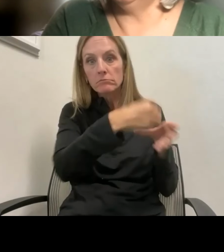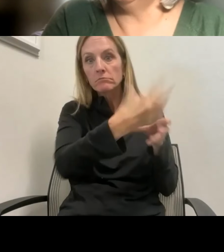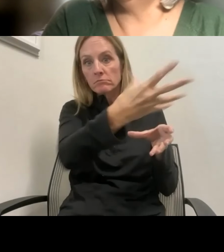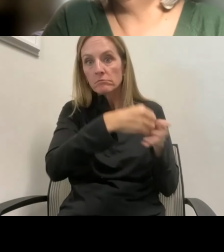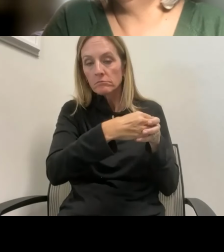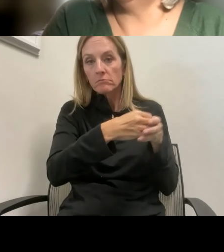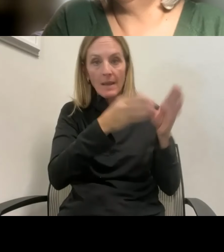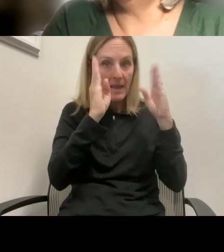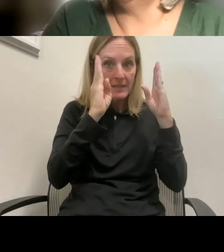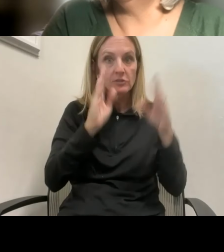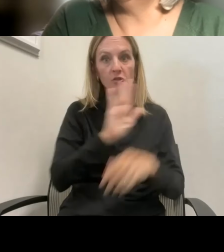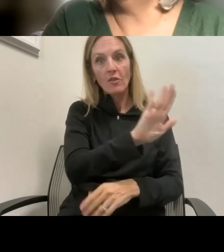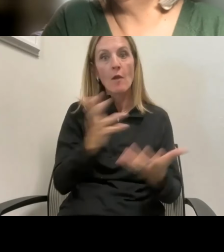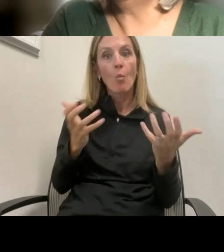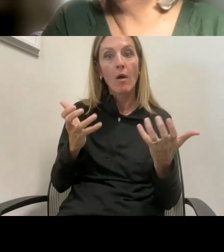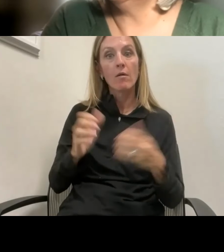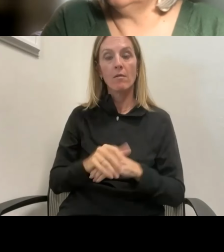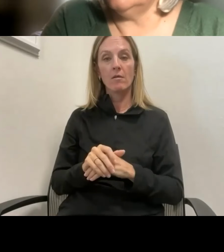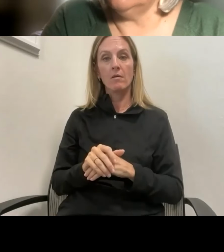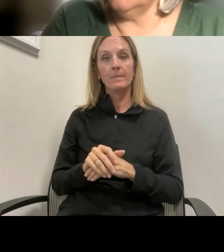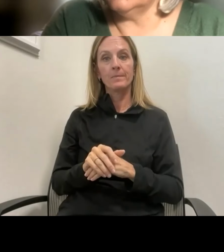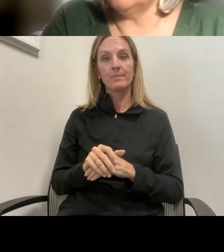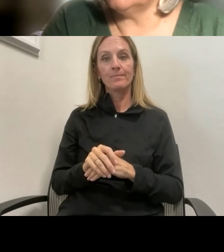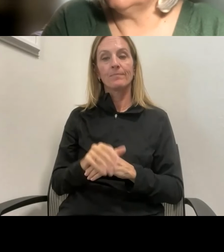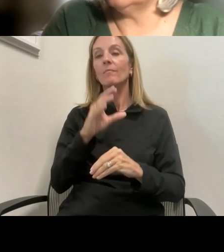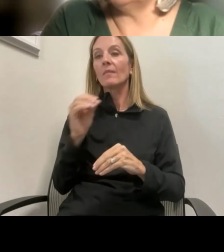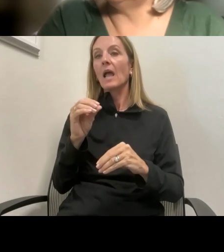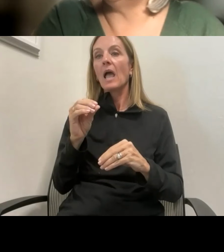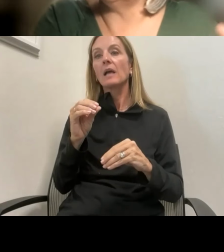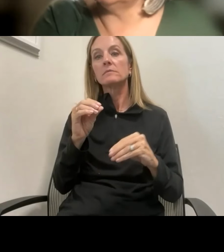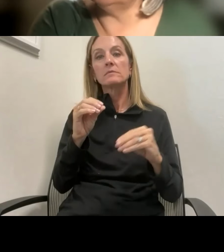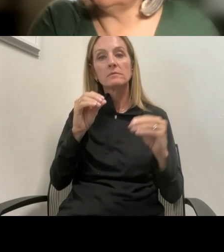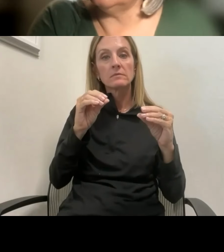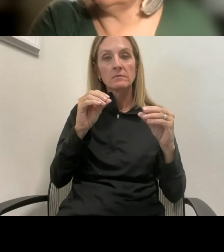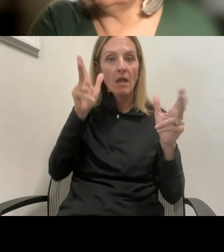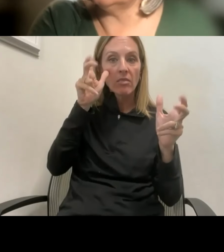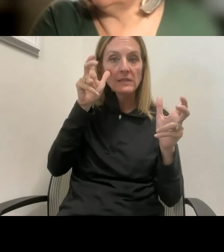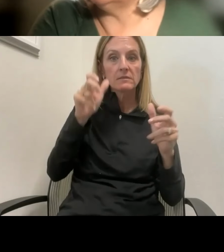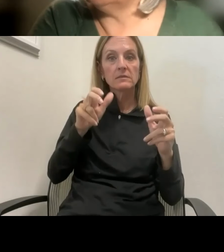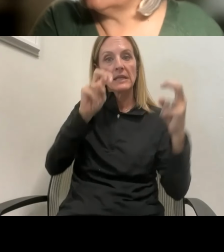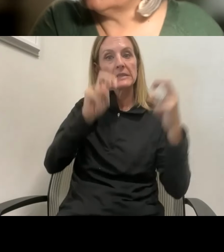And listening and holding up the strengths of our people, sitting with our elders and their wisdom,